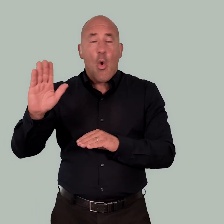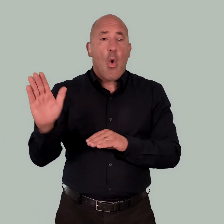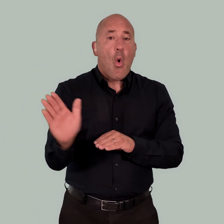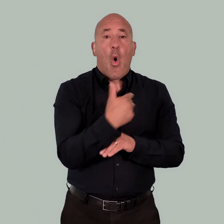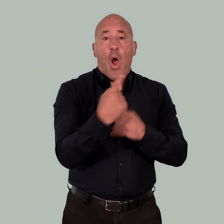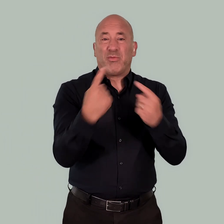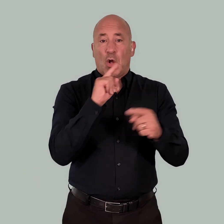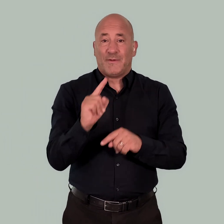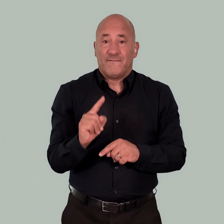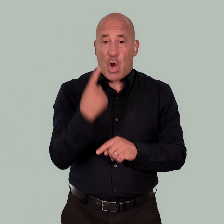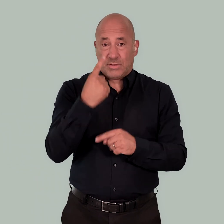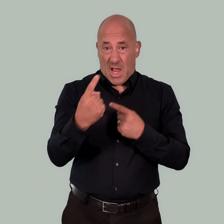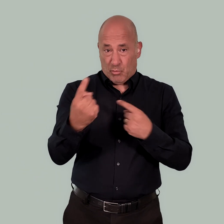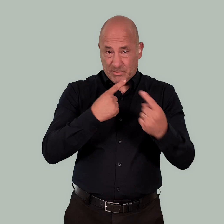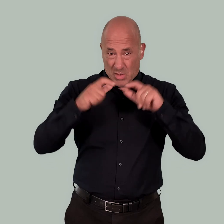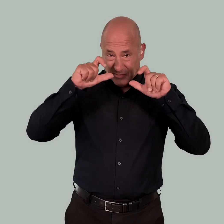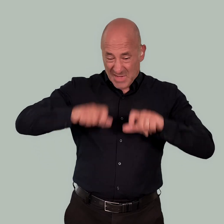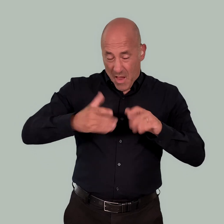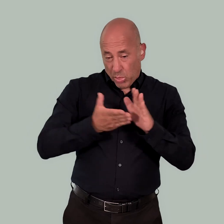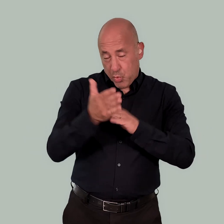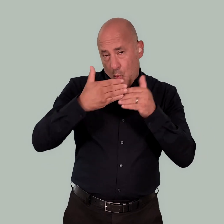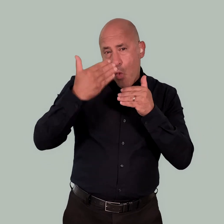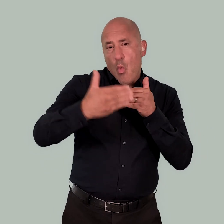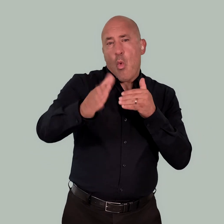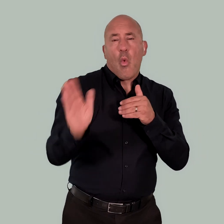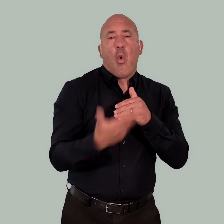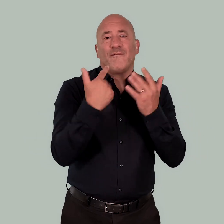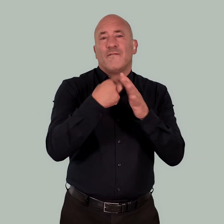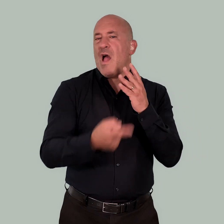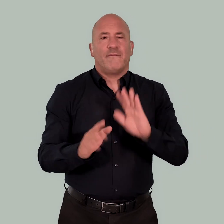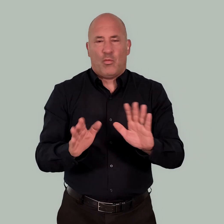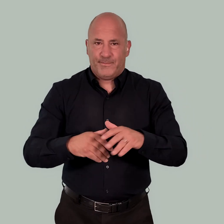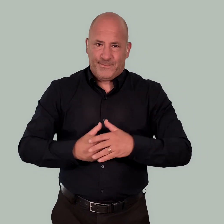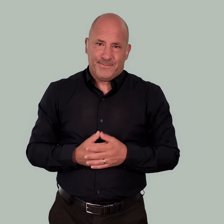although not all respondents who respond to the first wave remain for all the subsequent waves.